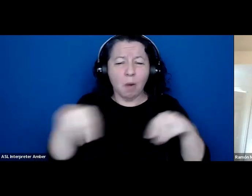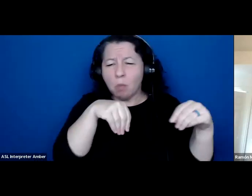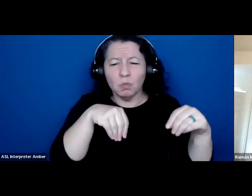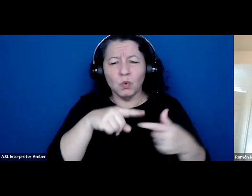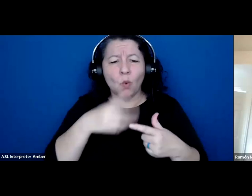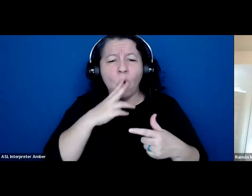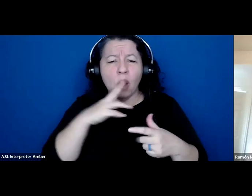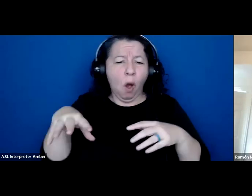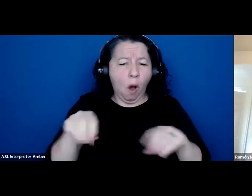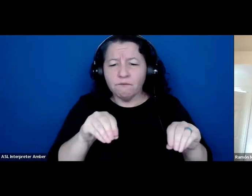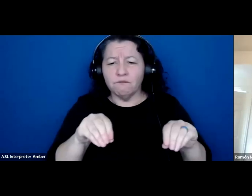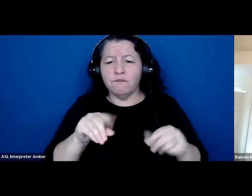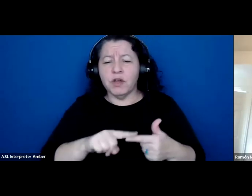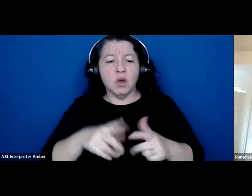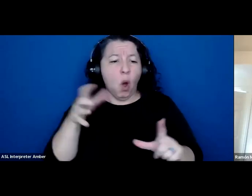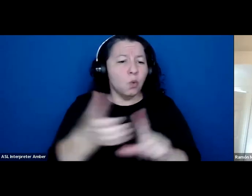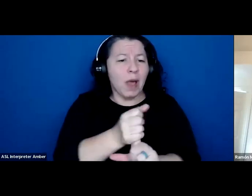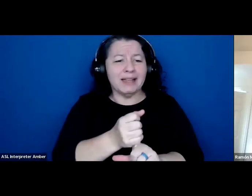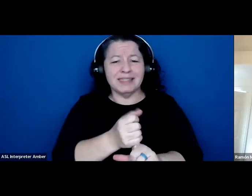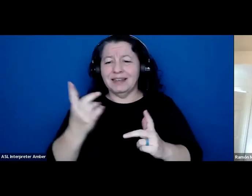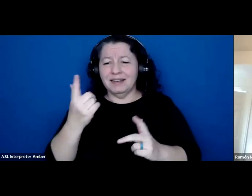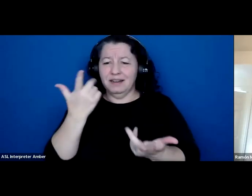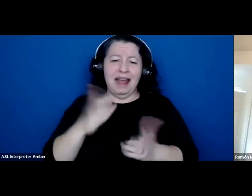They were being arrested for or houses were being foreclosed on.